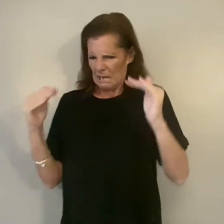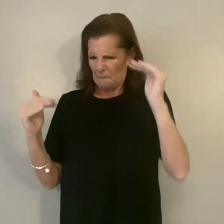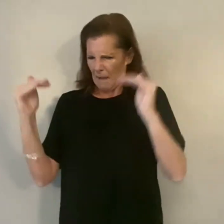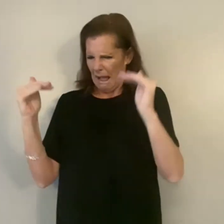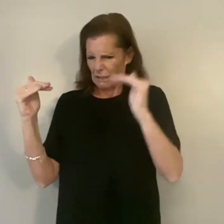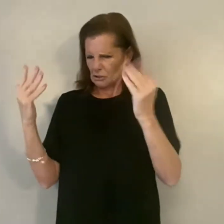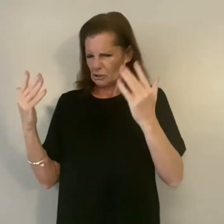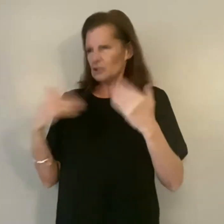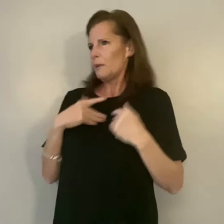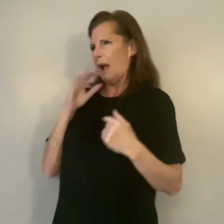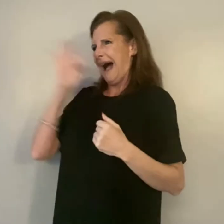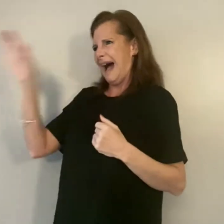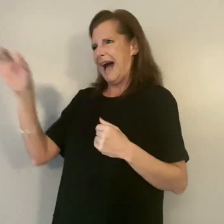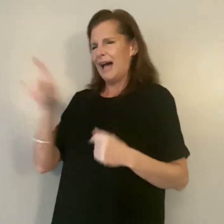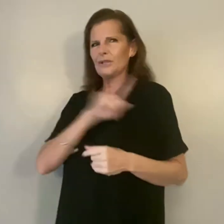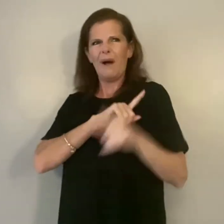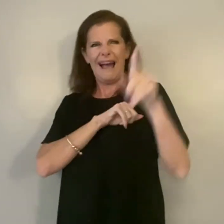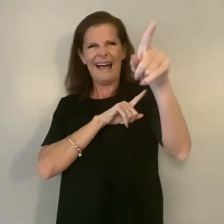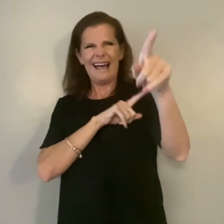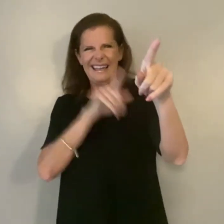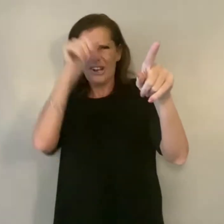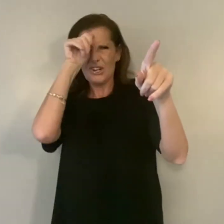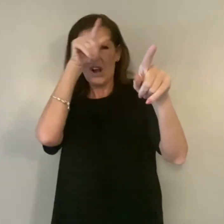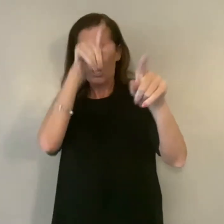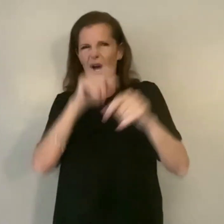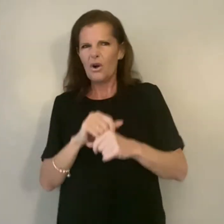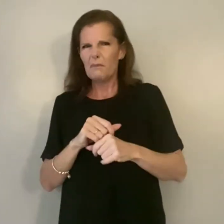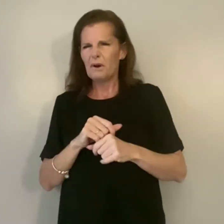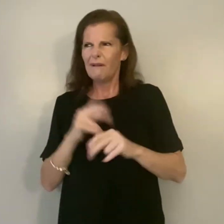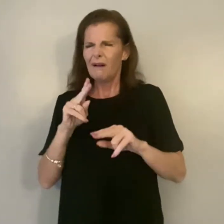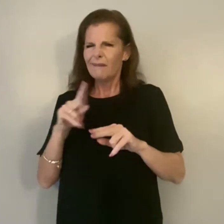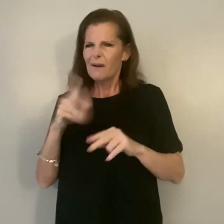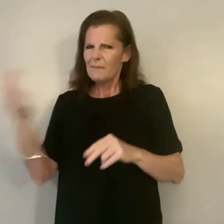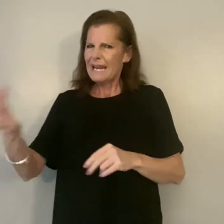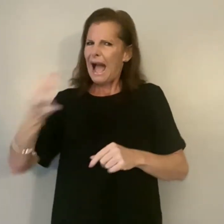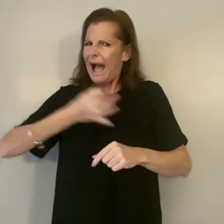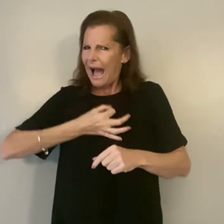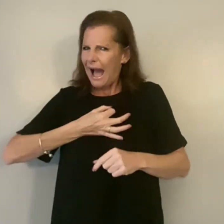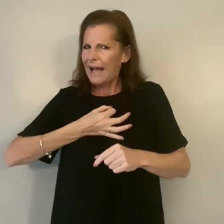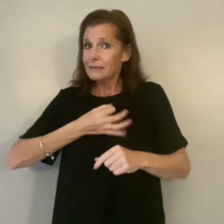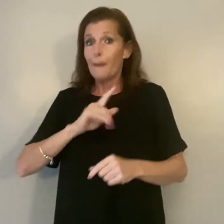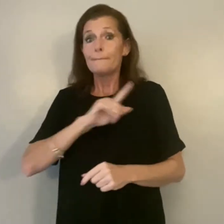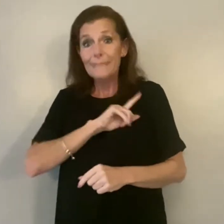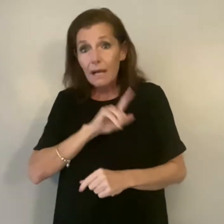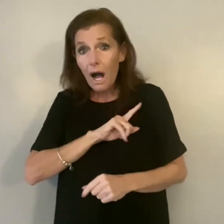figure doesn't add up in my head. But actually it probably doesn't add up. You've probably been asked to be a trustee